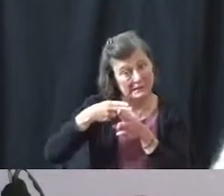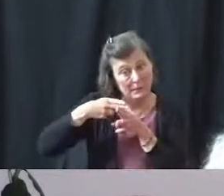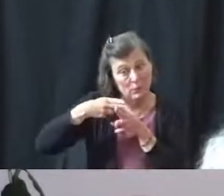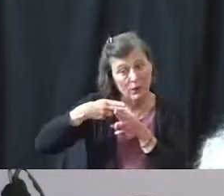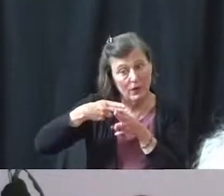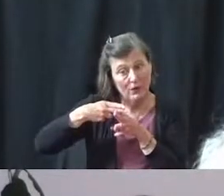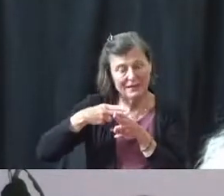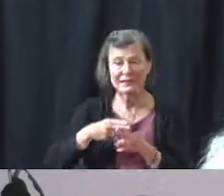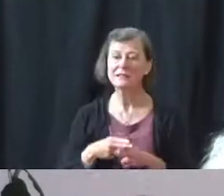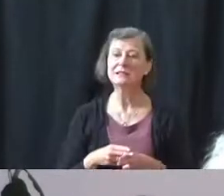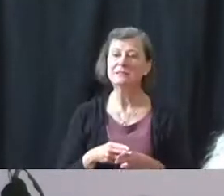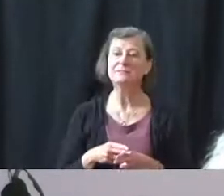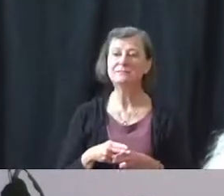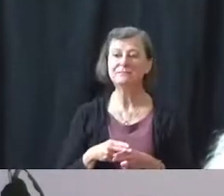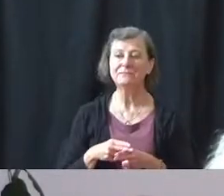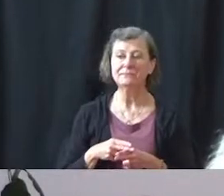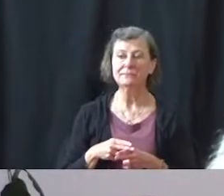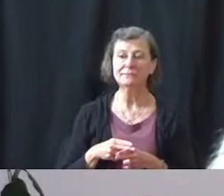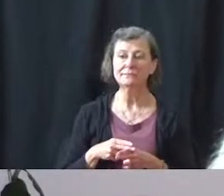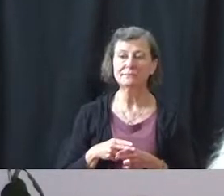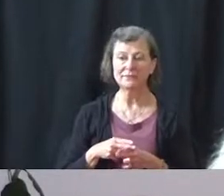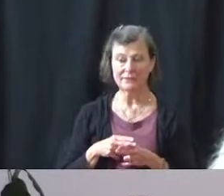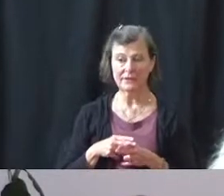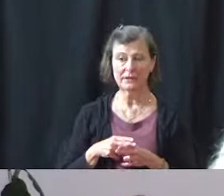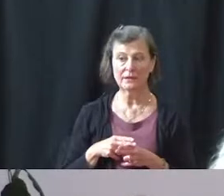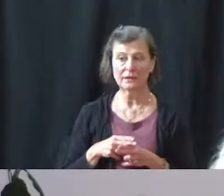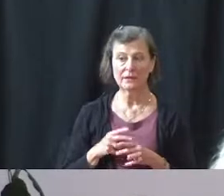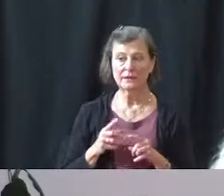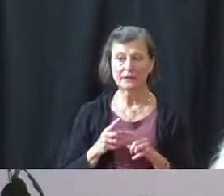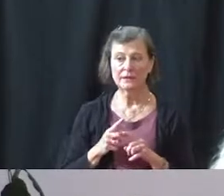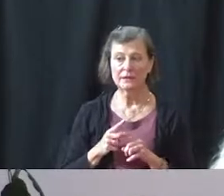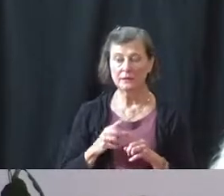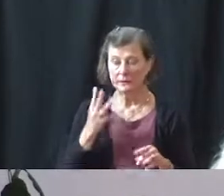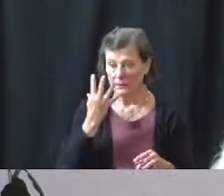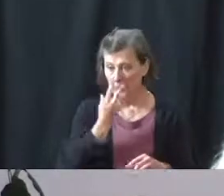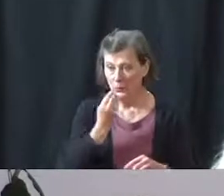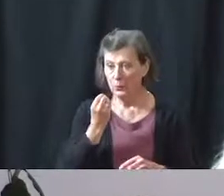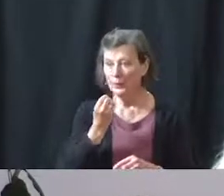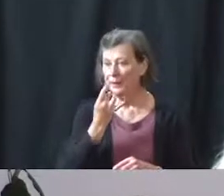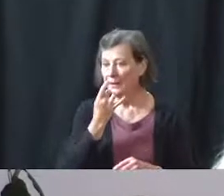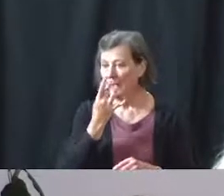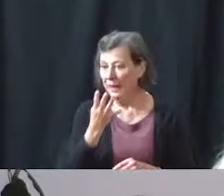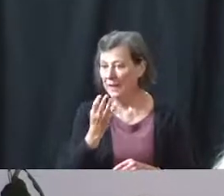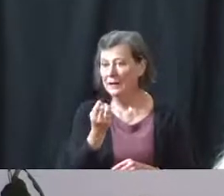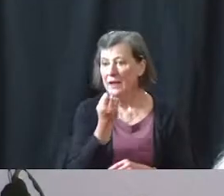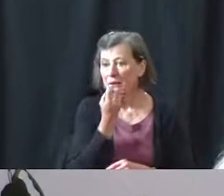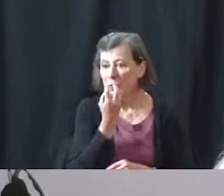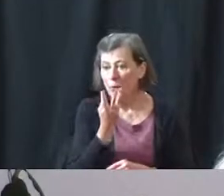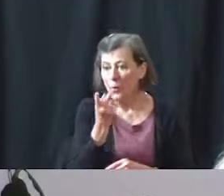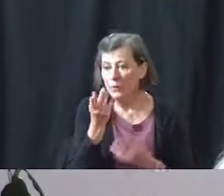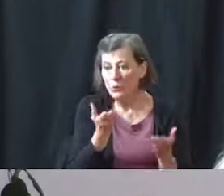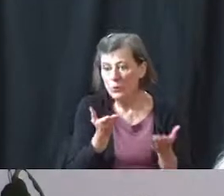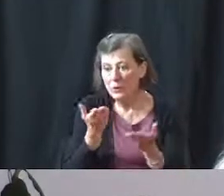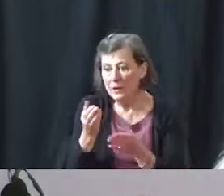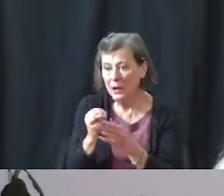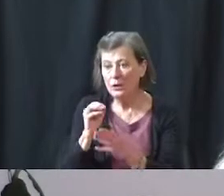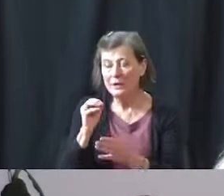But, the beauty and the light and the warmth that you carry in your heart is what will